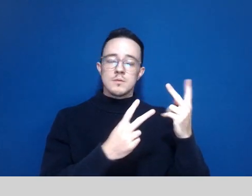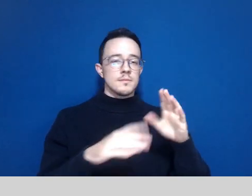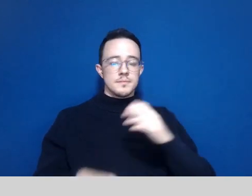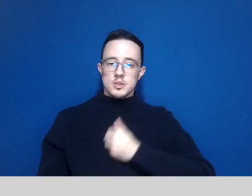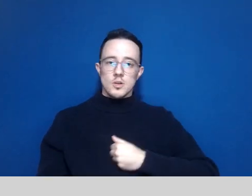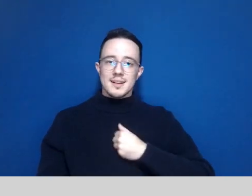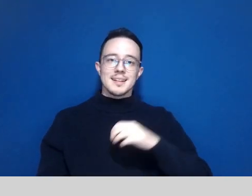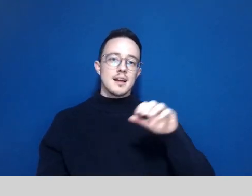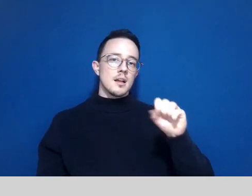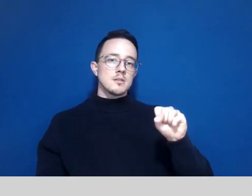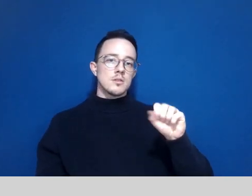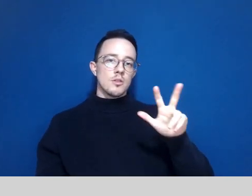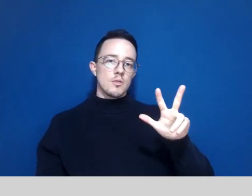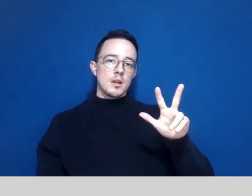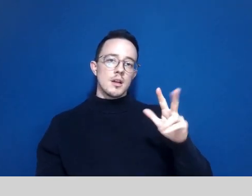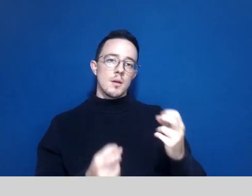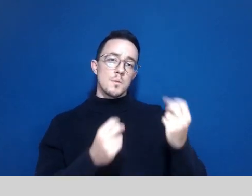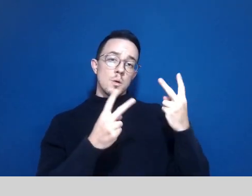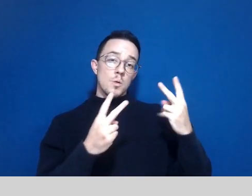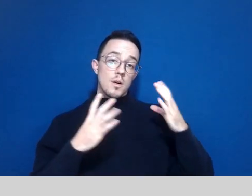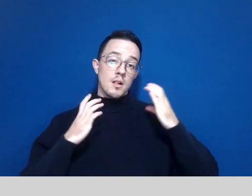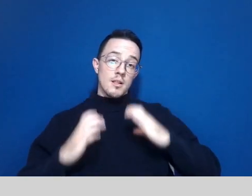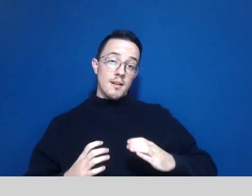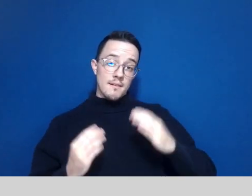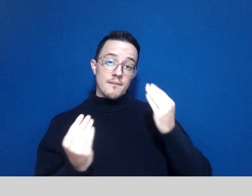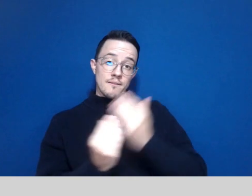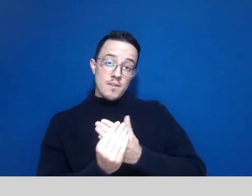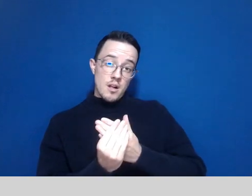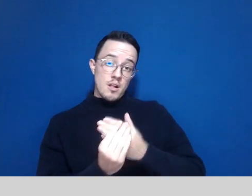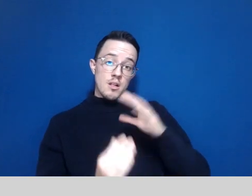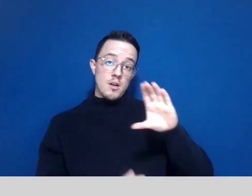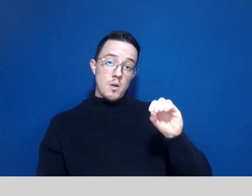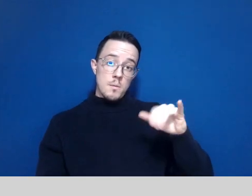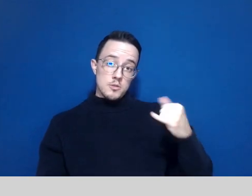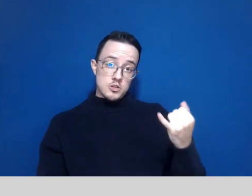or sorry, S3 client upload a file object,